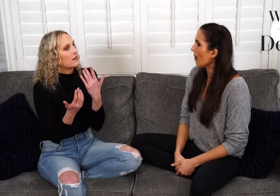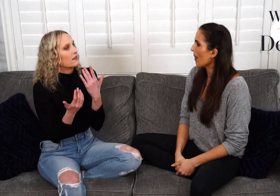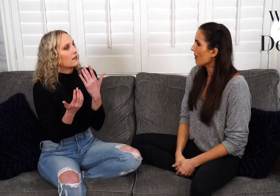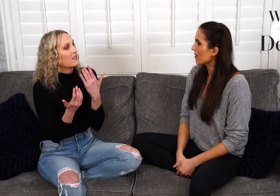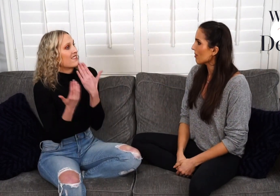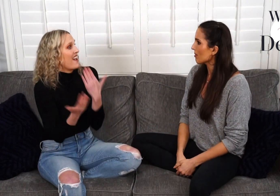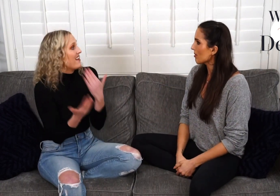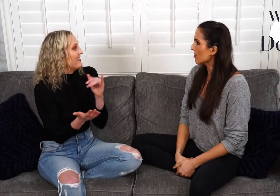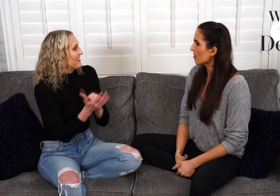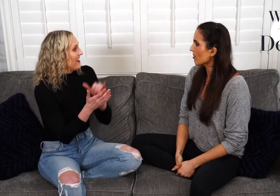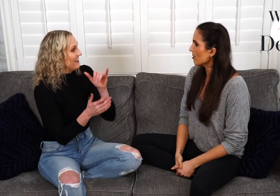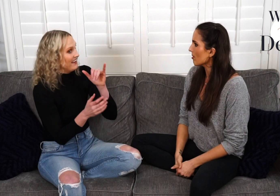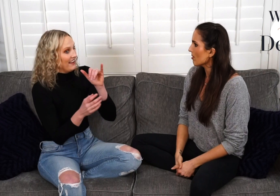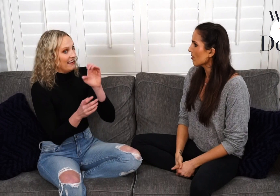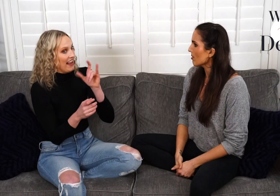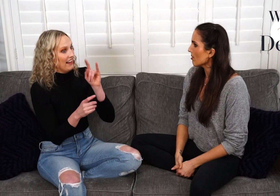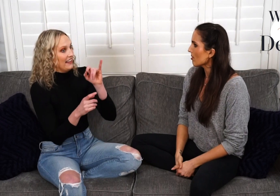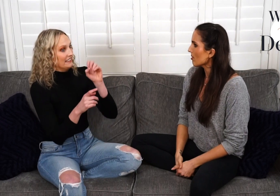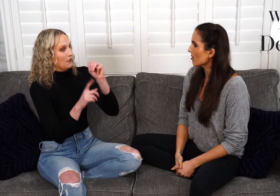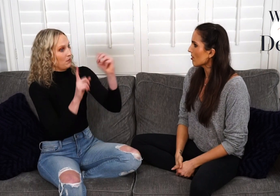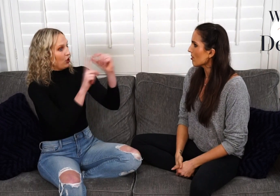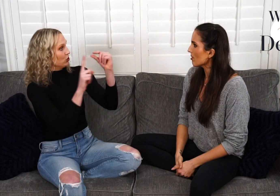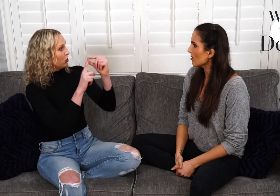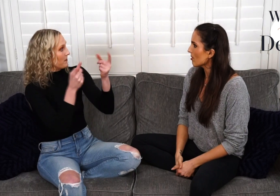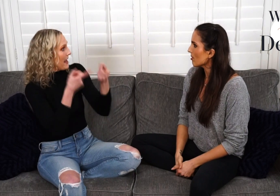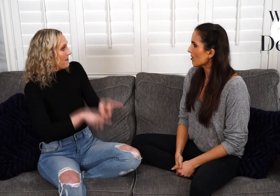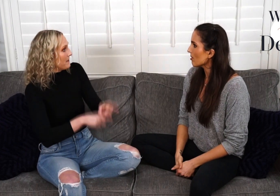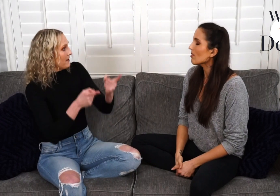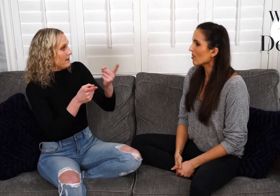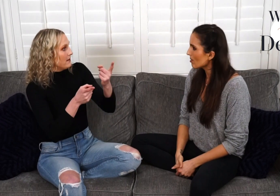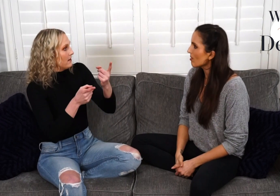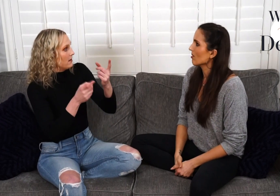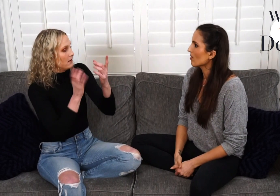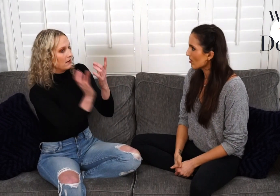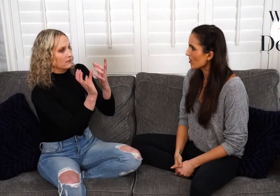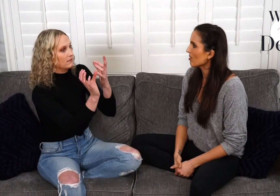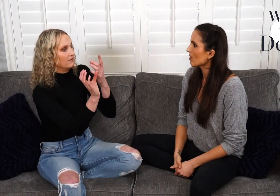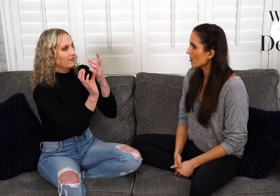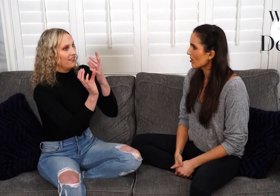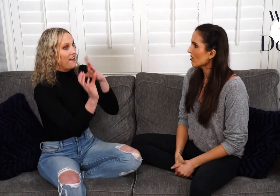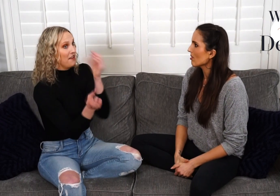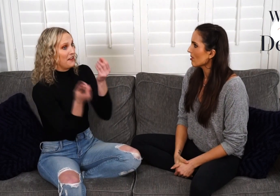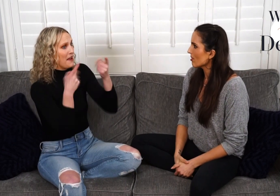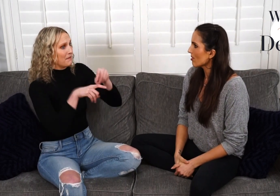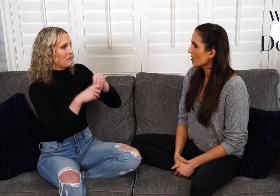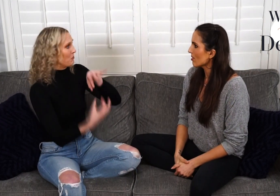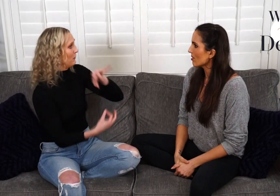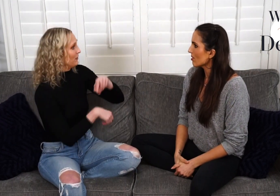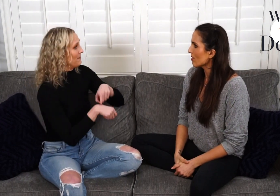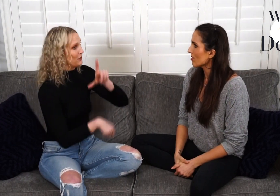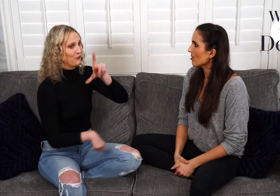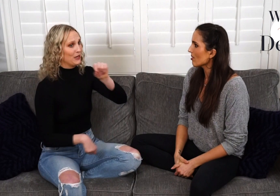why I'm thankful that the term elitism happened, and it couldn't have happened at a better time